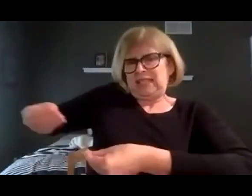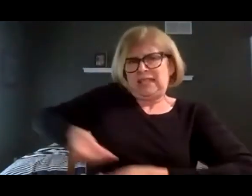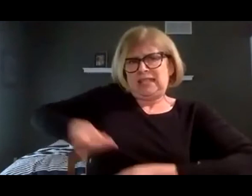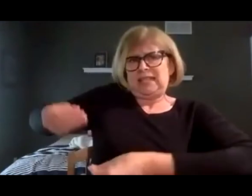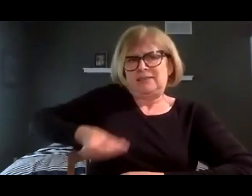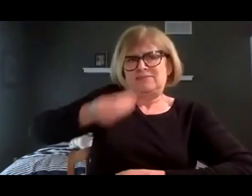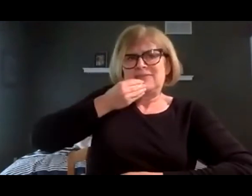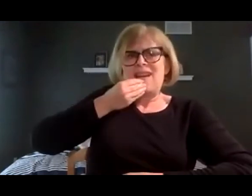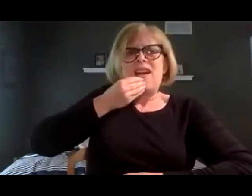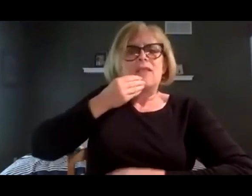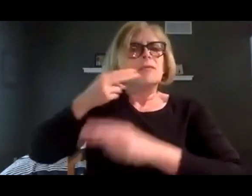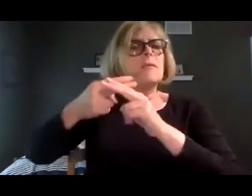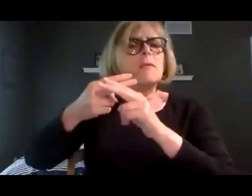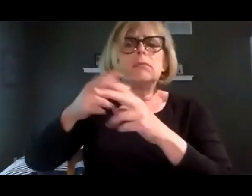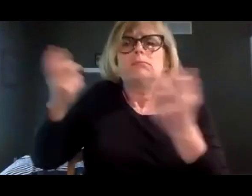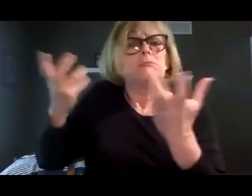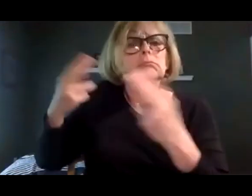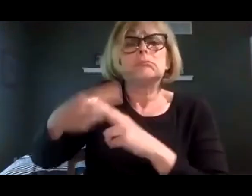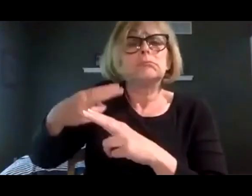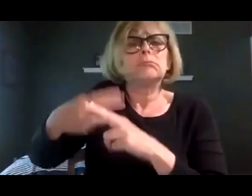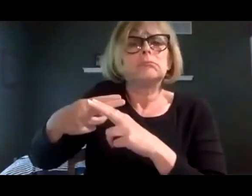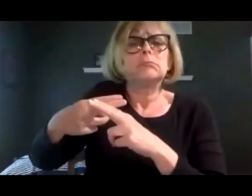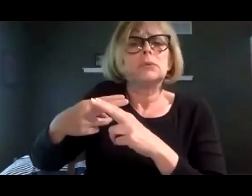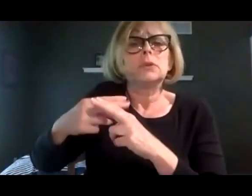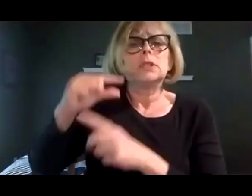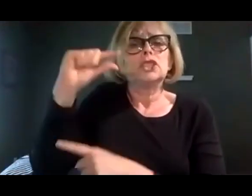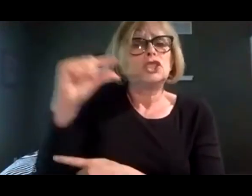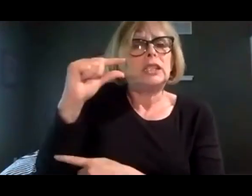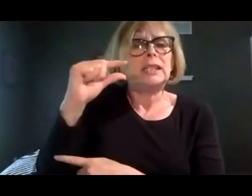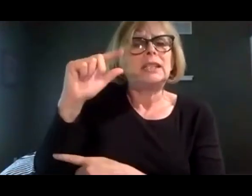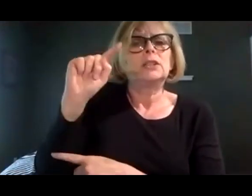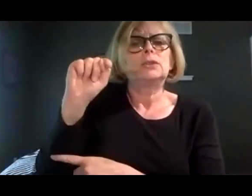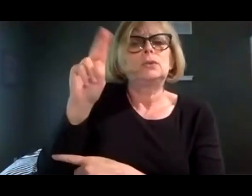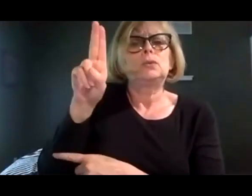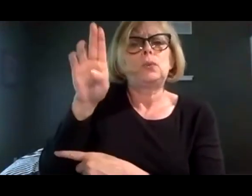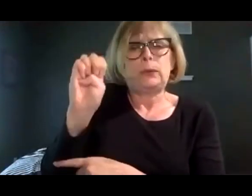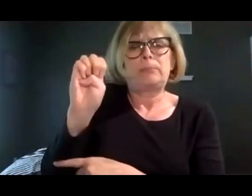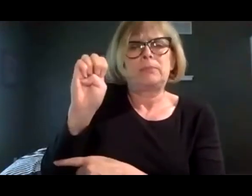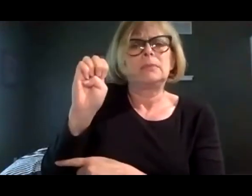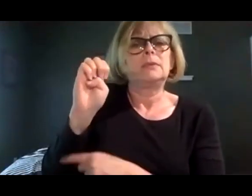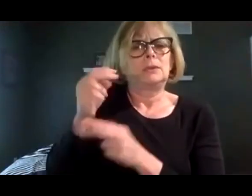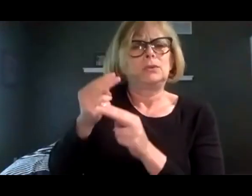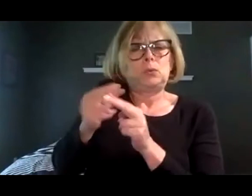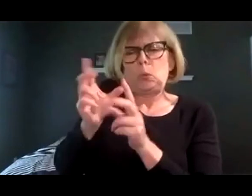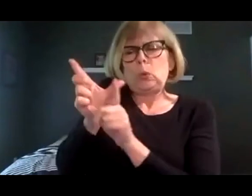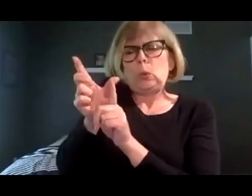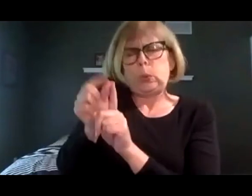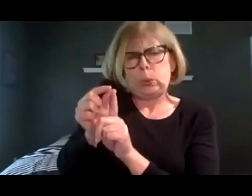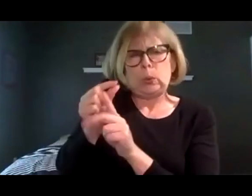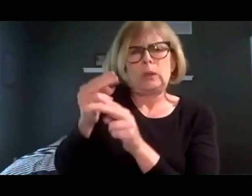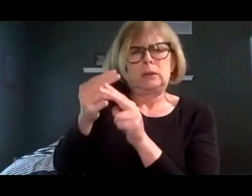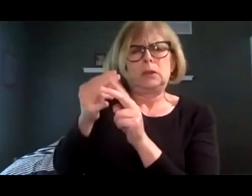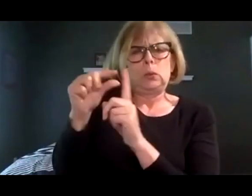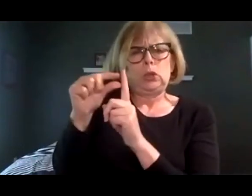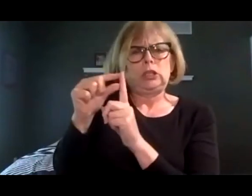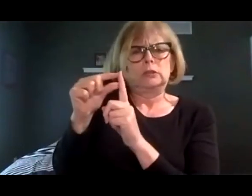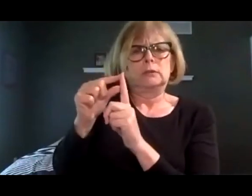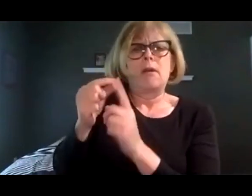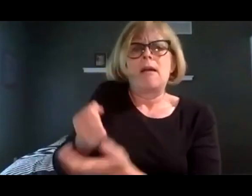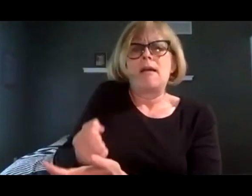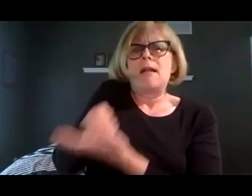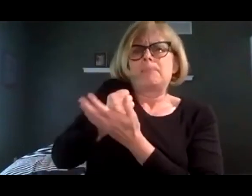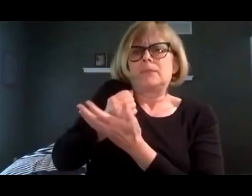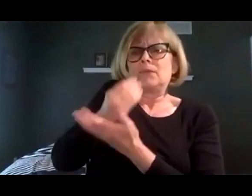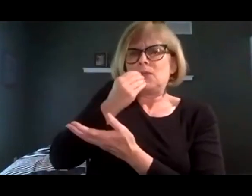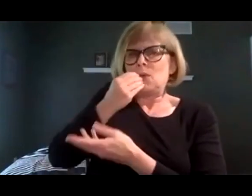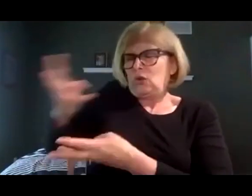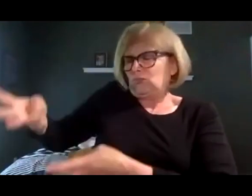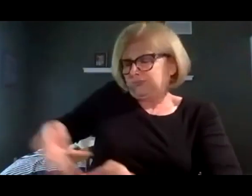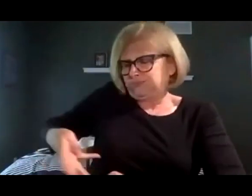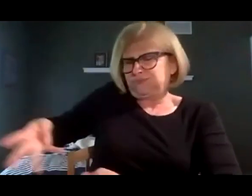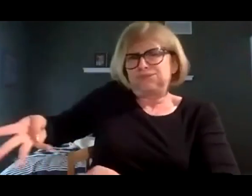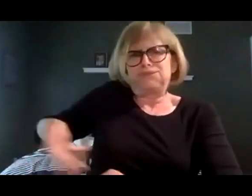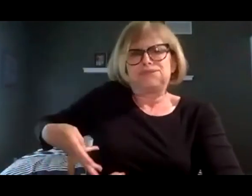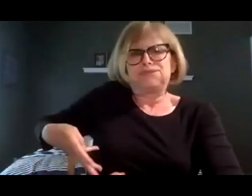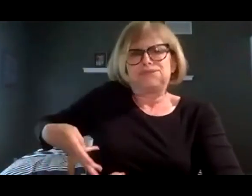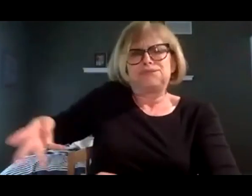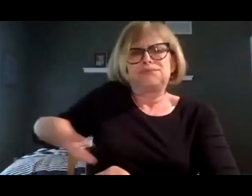A gastronomy tube, or g-tube for short, helped me get food from a small port.